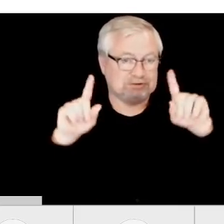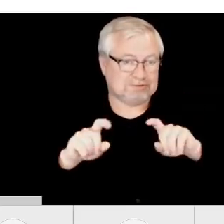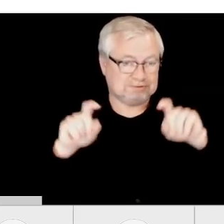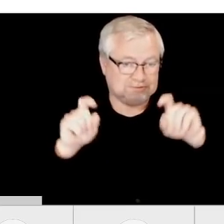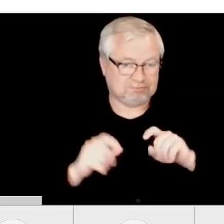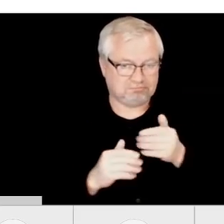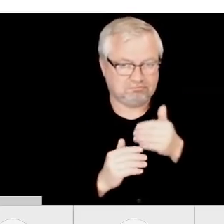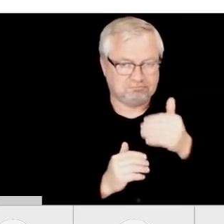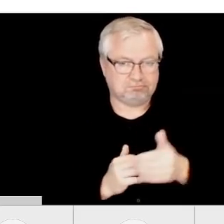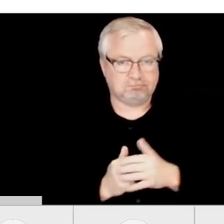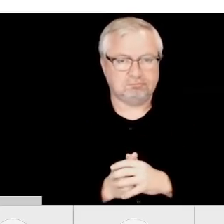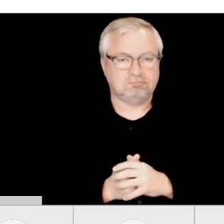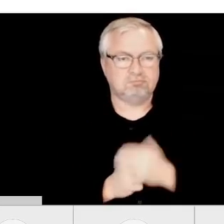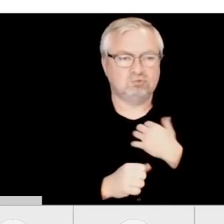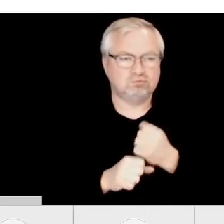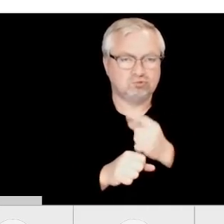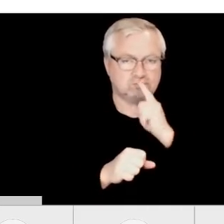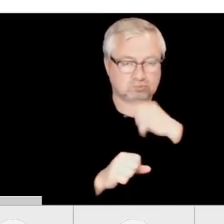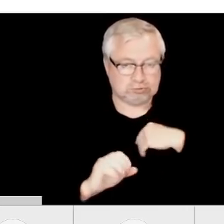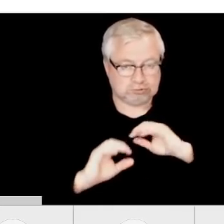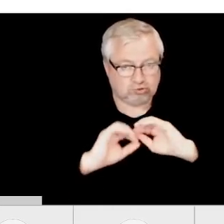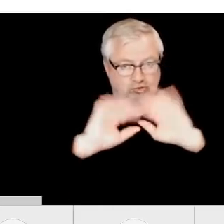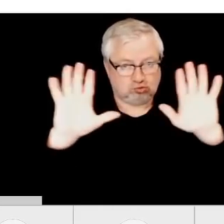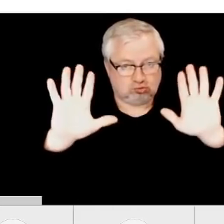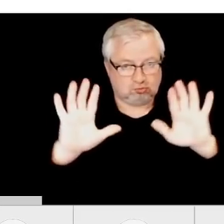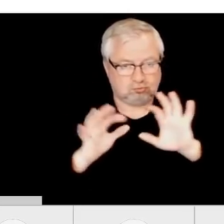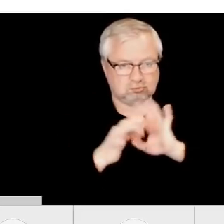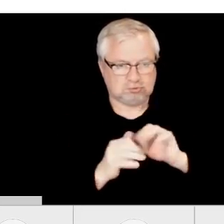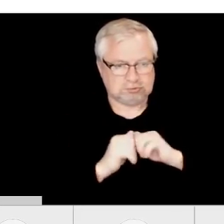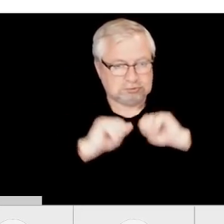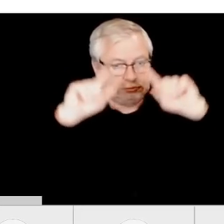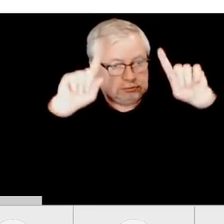So I want to be clear about these testing scenarios to say these continue